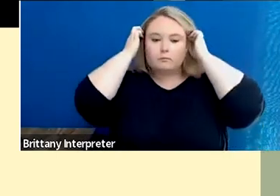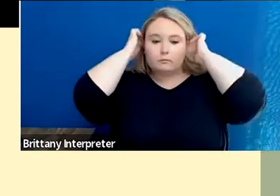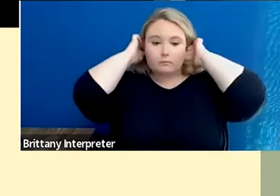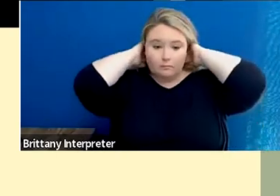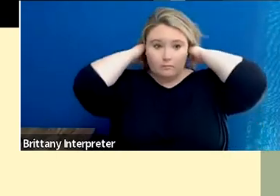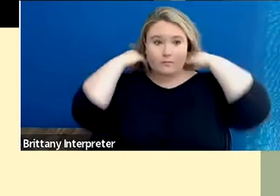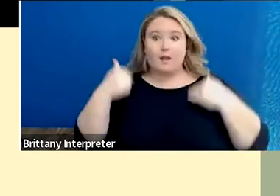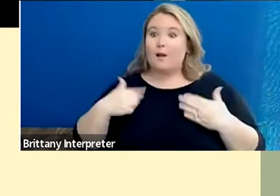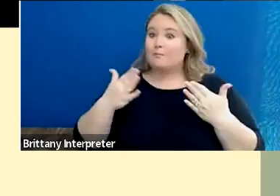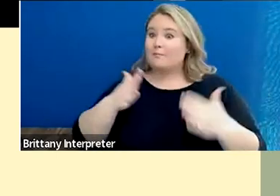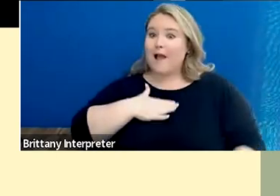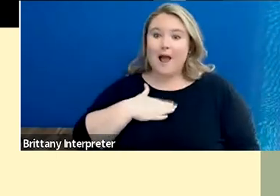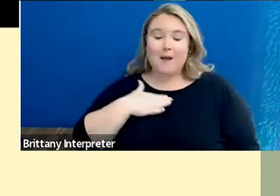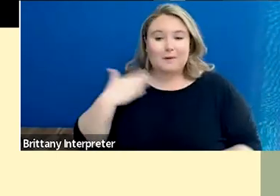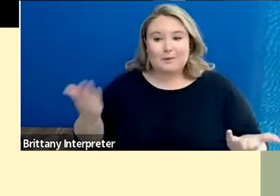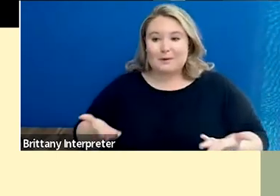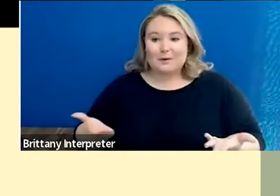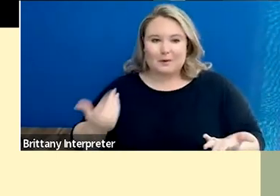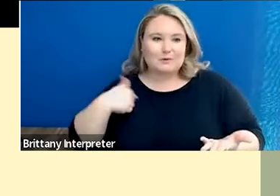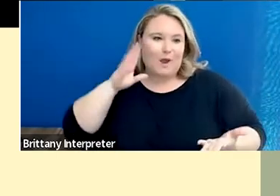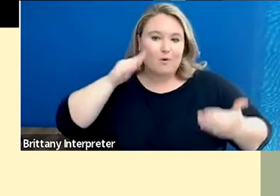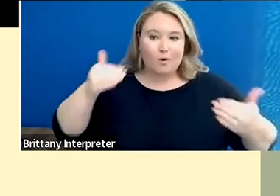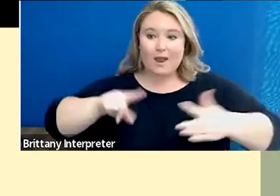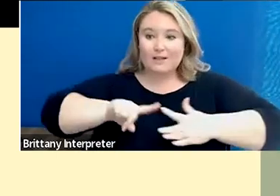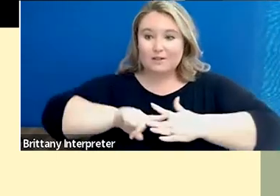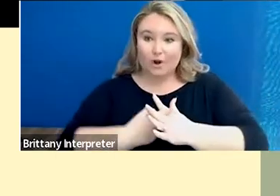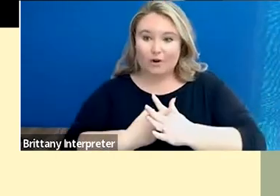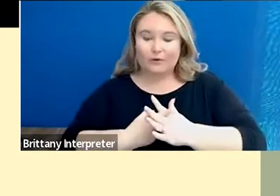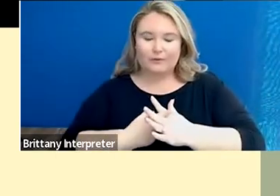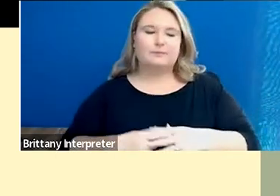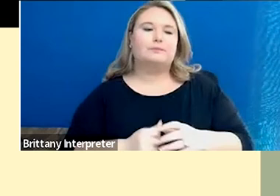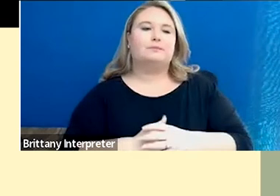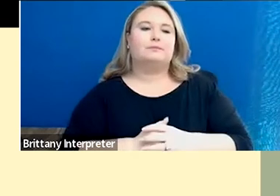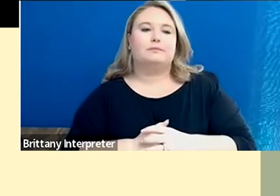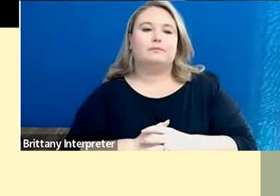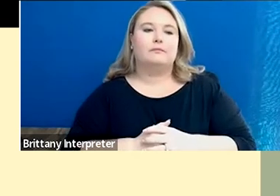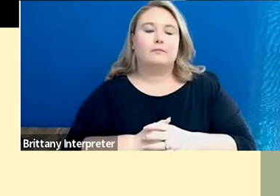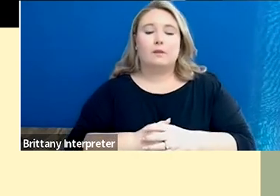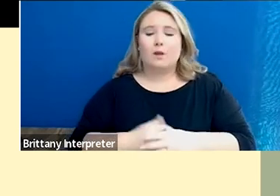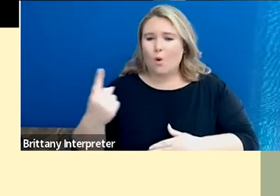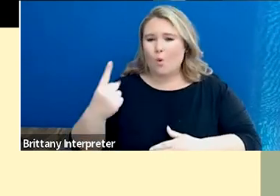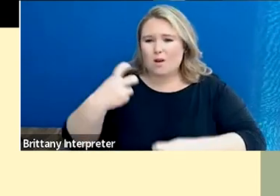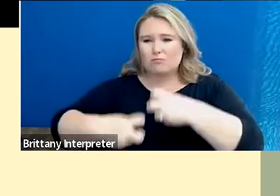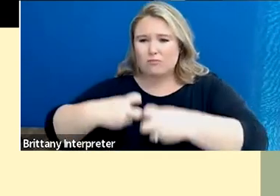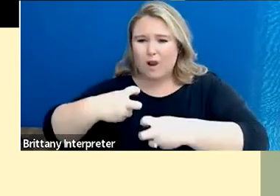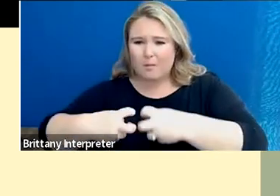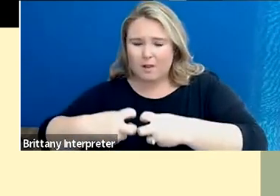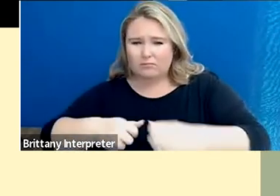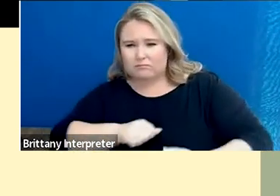And so let me get started. Okay, one of the problems that we face as disabled persons,